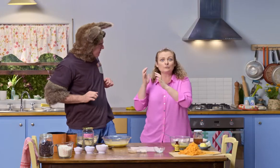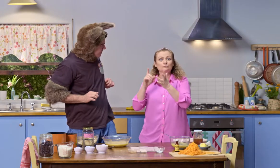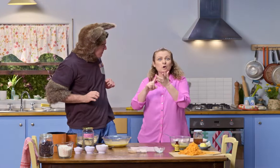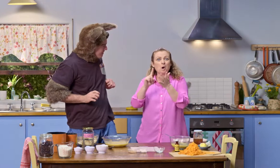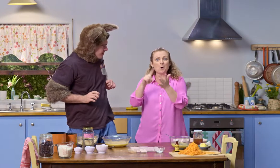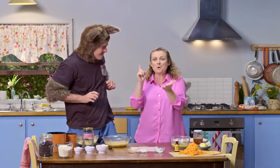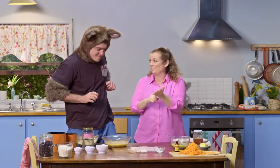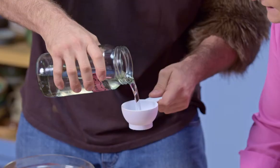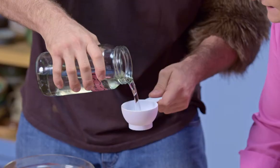Now the coconut oil.